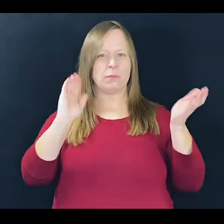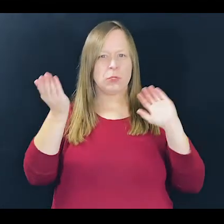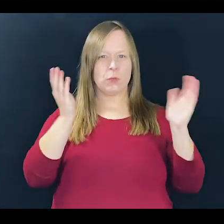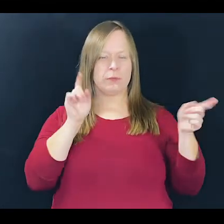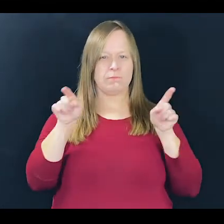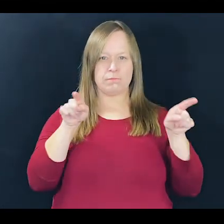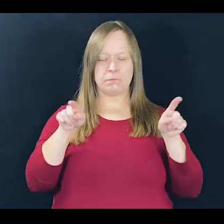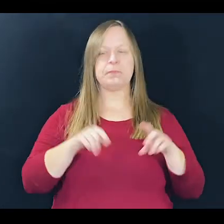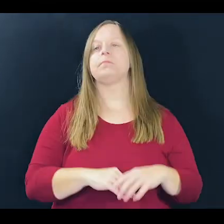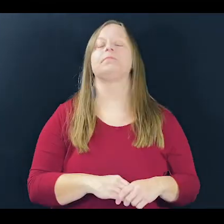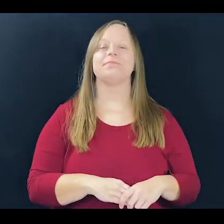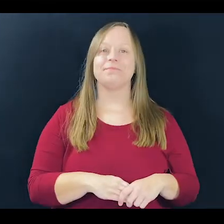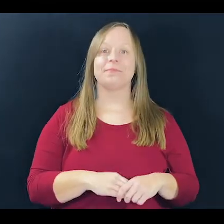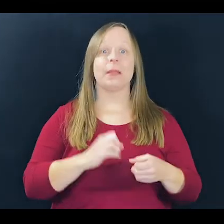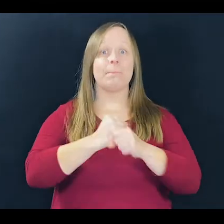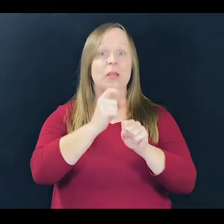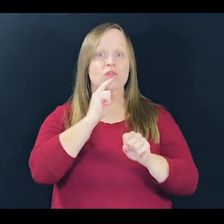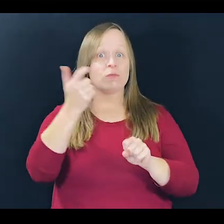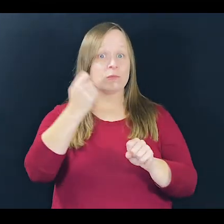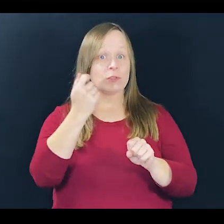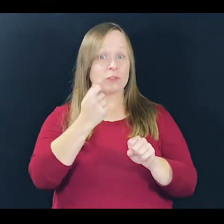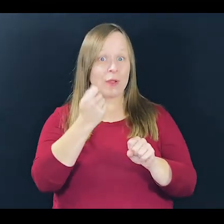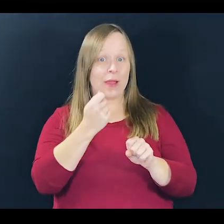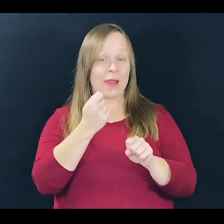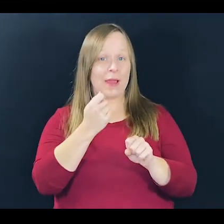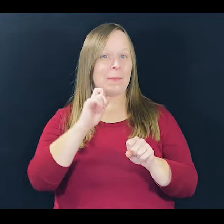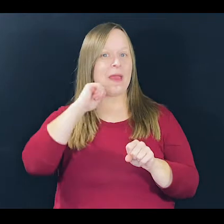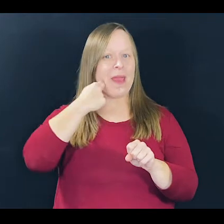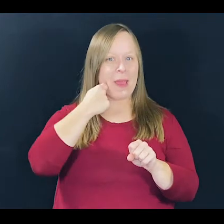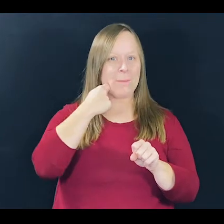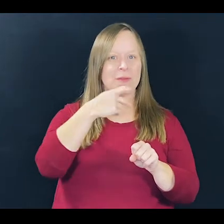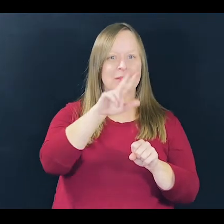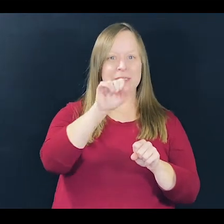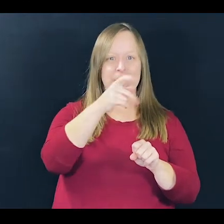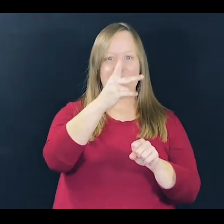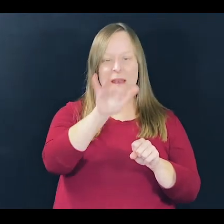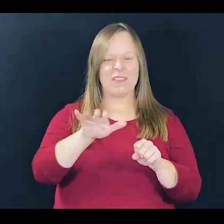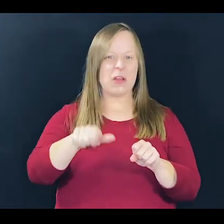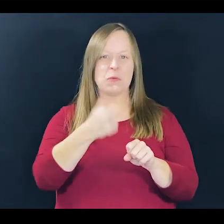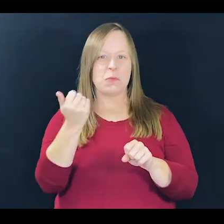with emotional support animals. Make sure to subscribe to Apple Podcast, Spotify or